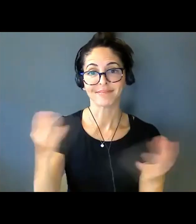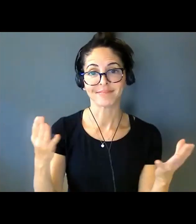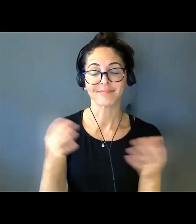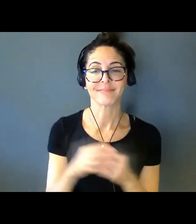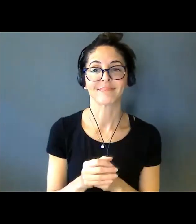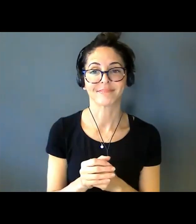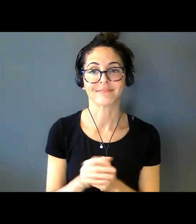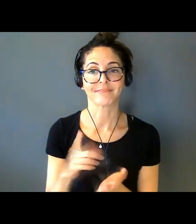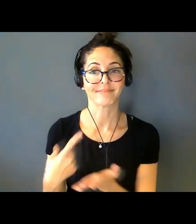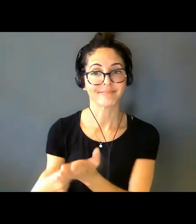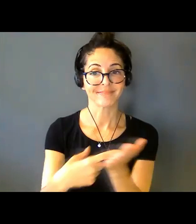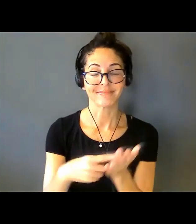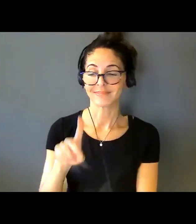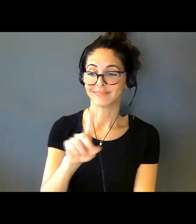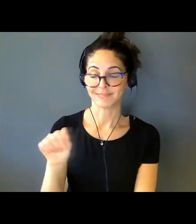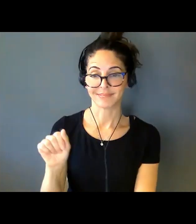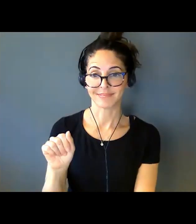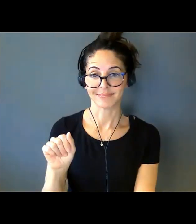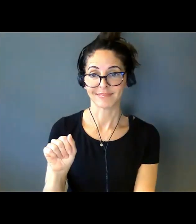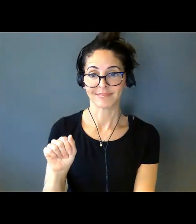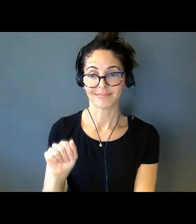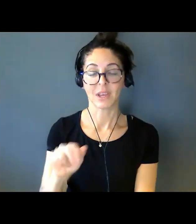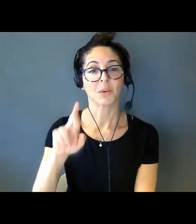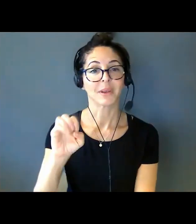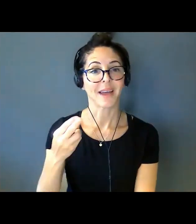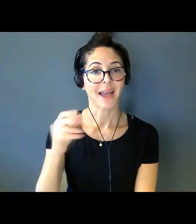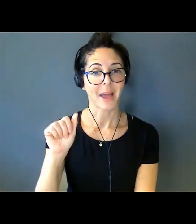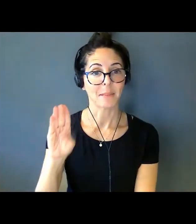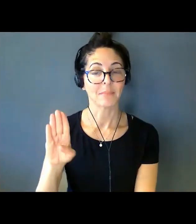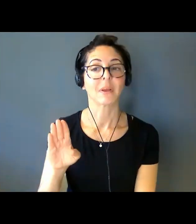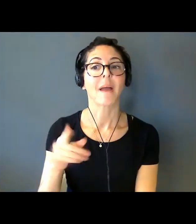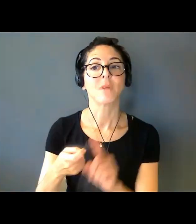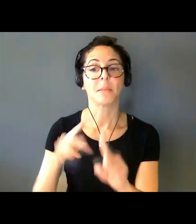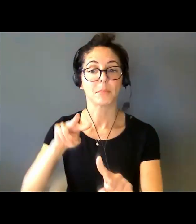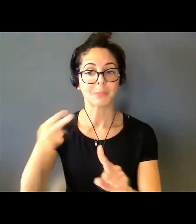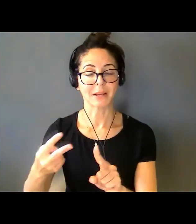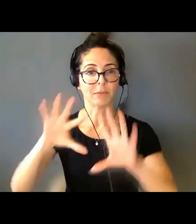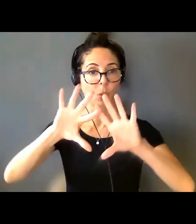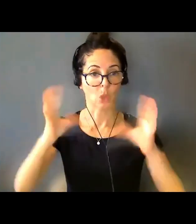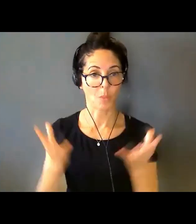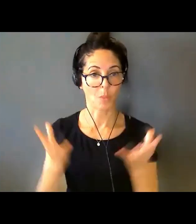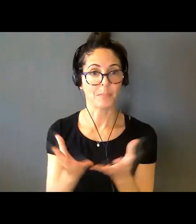of disability and rehabilitation from a global perspective. As already mentioned, I am Doctor